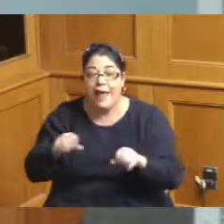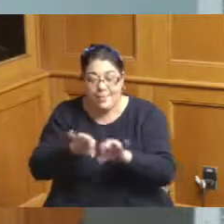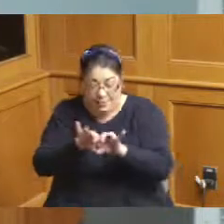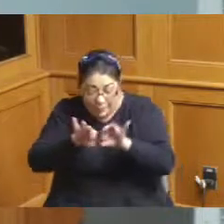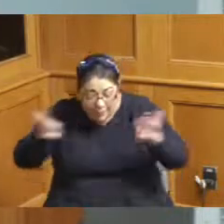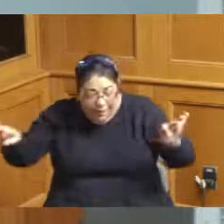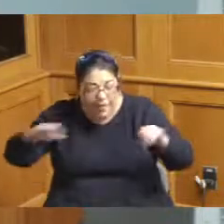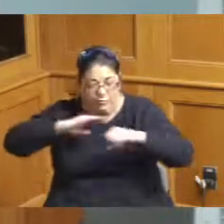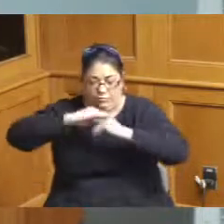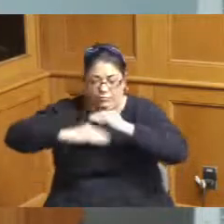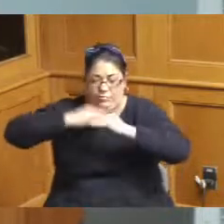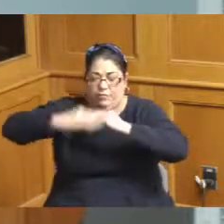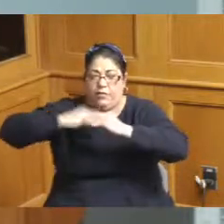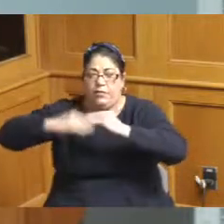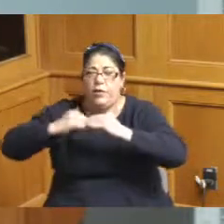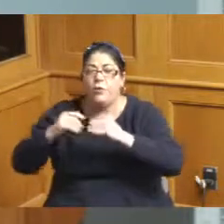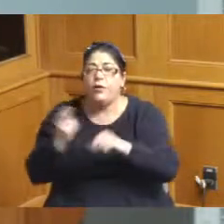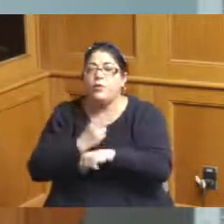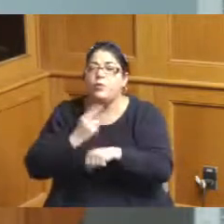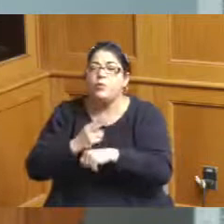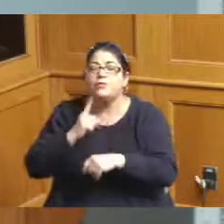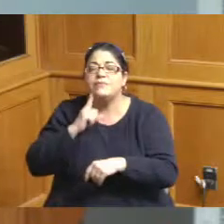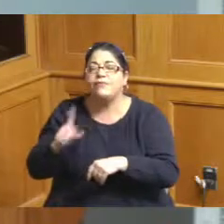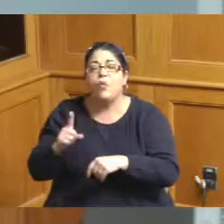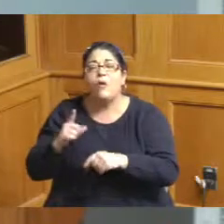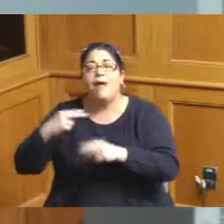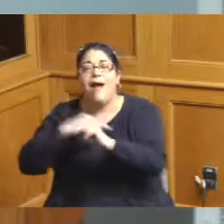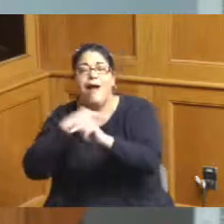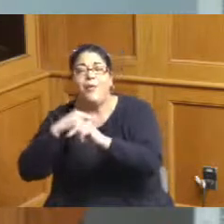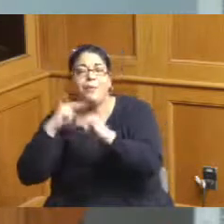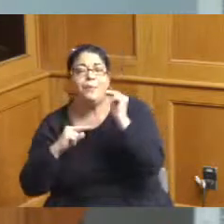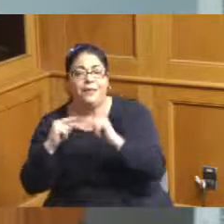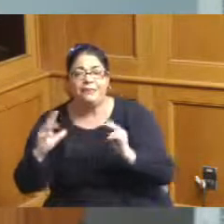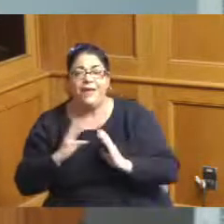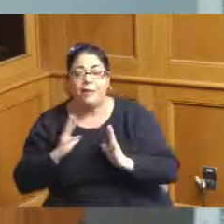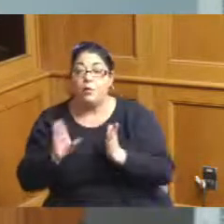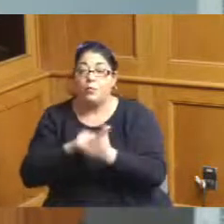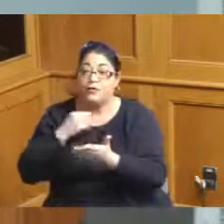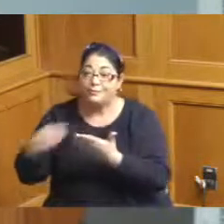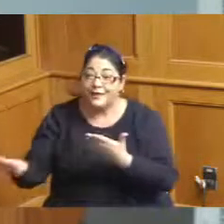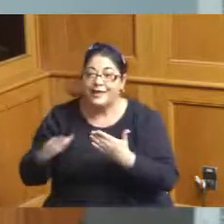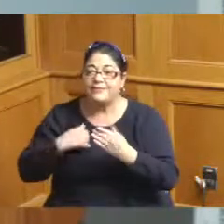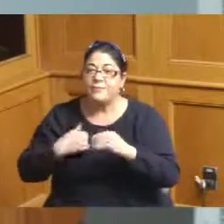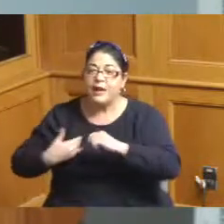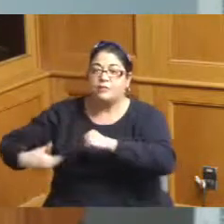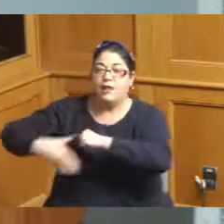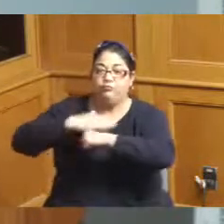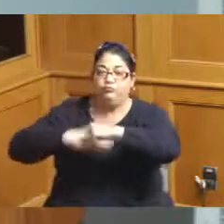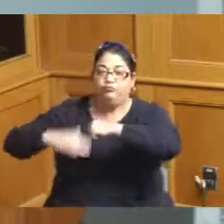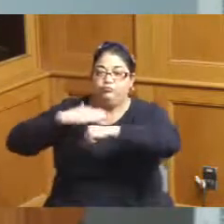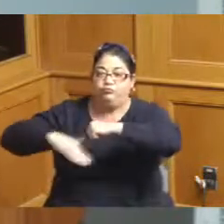which we use on the highways all the time that's that is typically an expensive solution